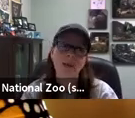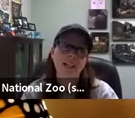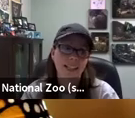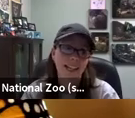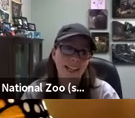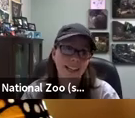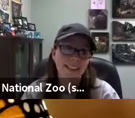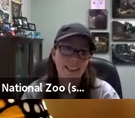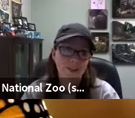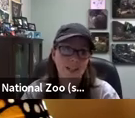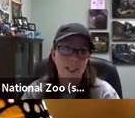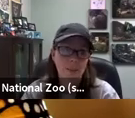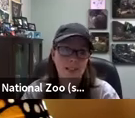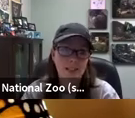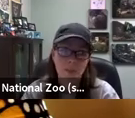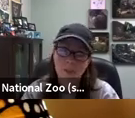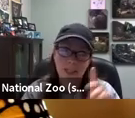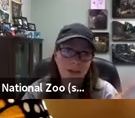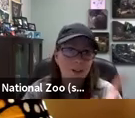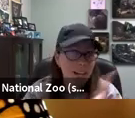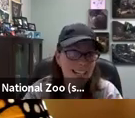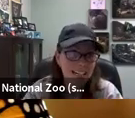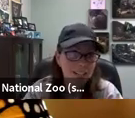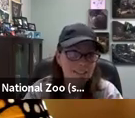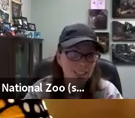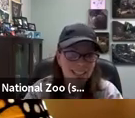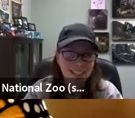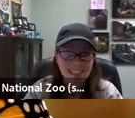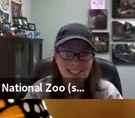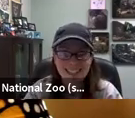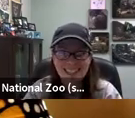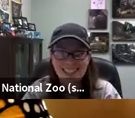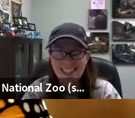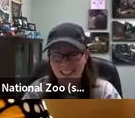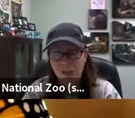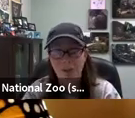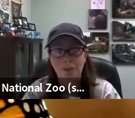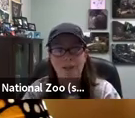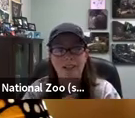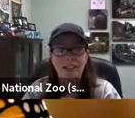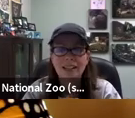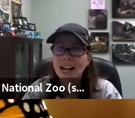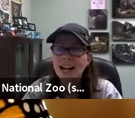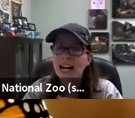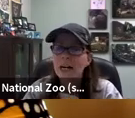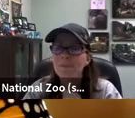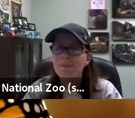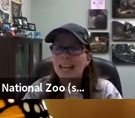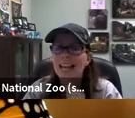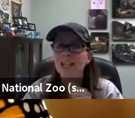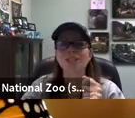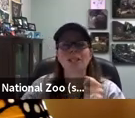pollinating than those honeybees. Which, by the way, are not native to the United States!